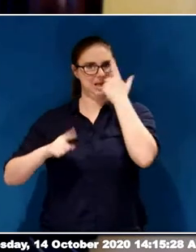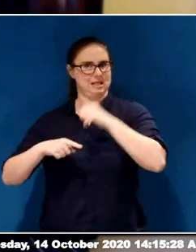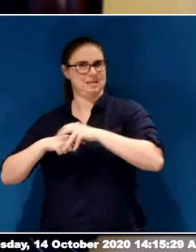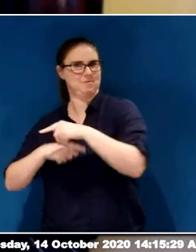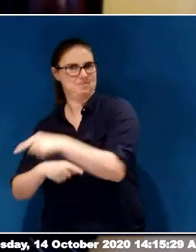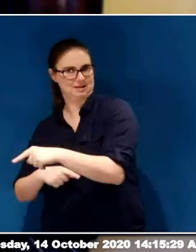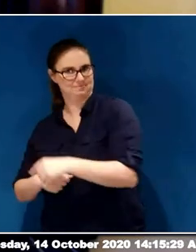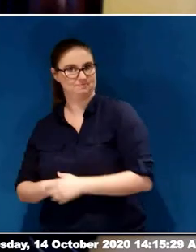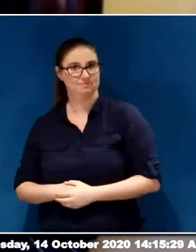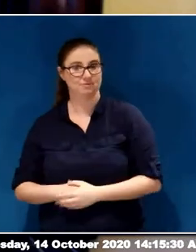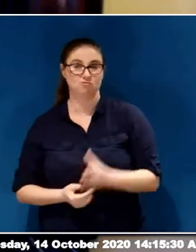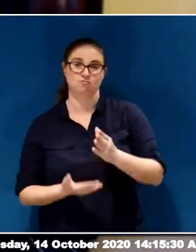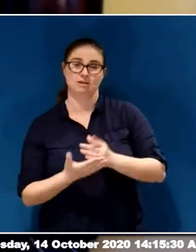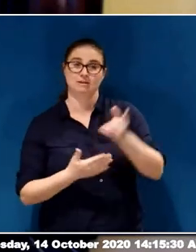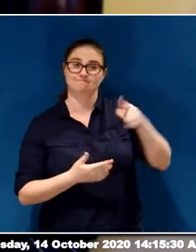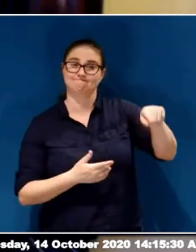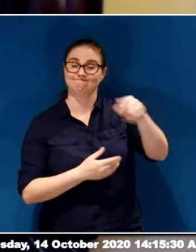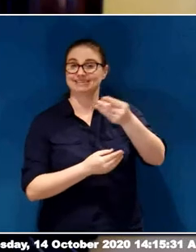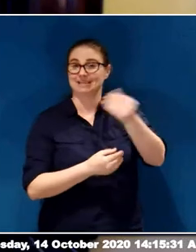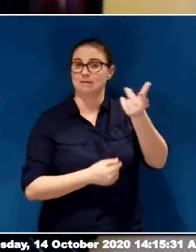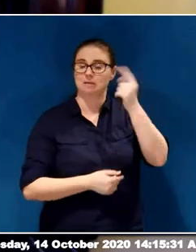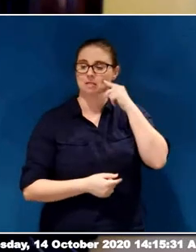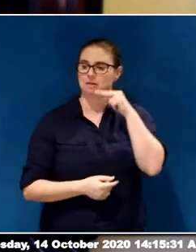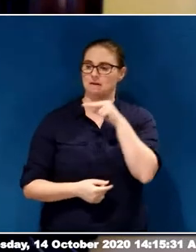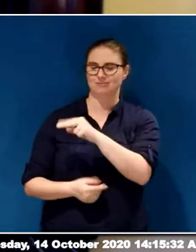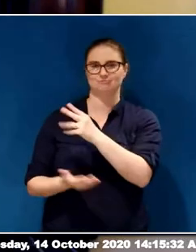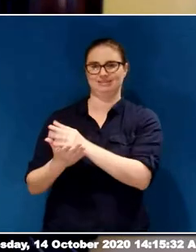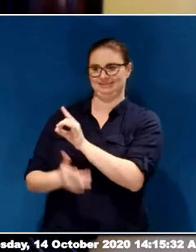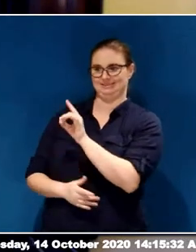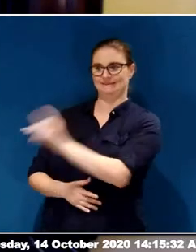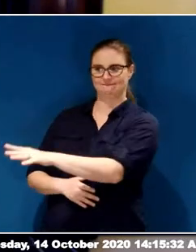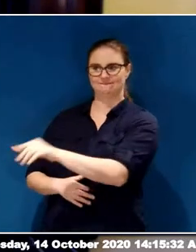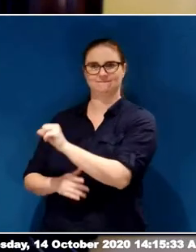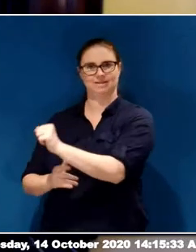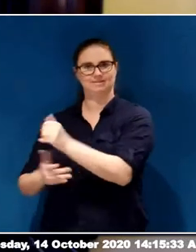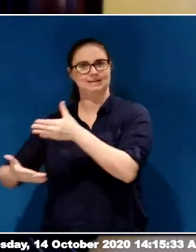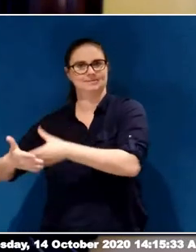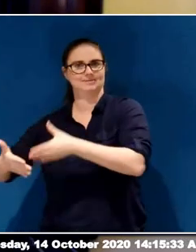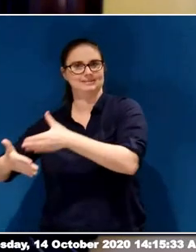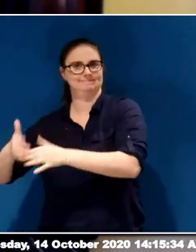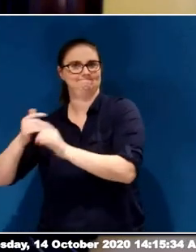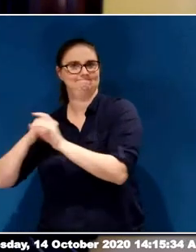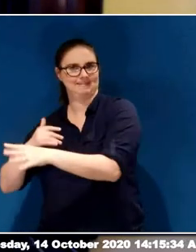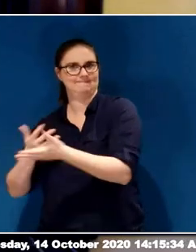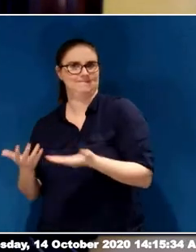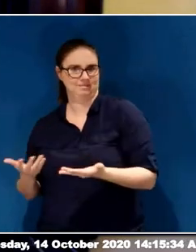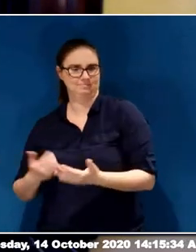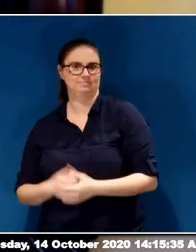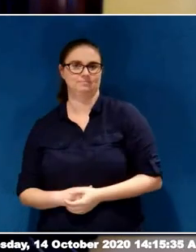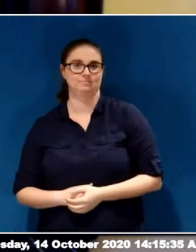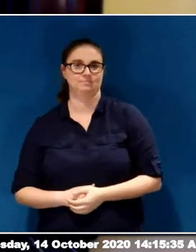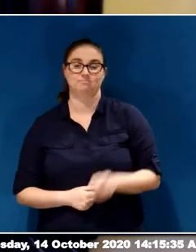And they also often referred to the job of planning and implementing adjustments as somebody else's work.